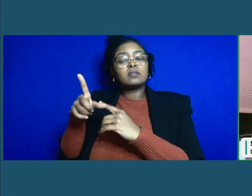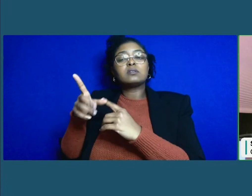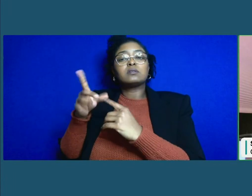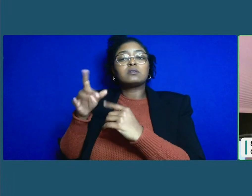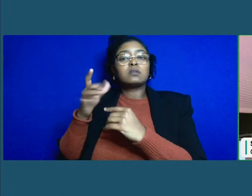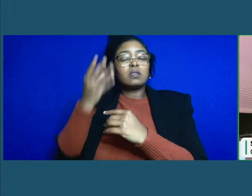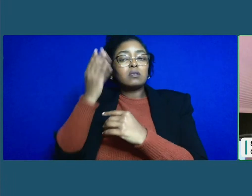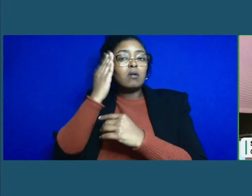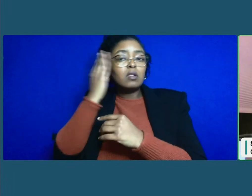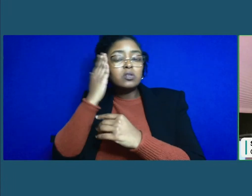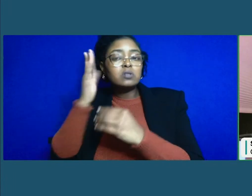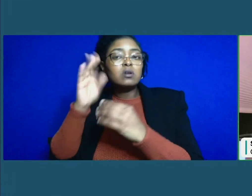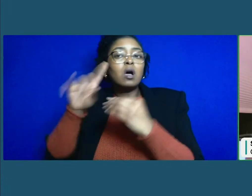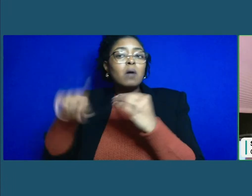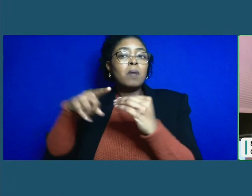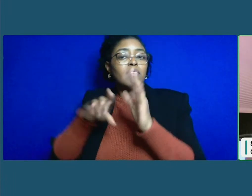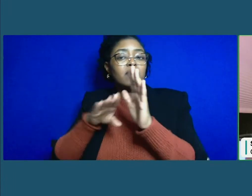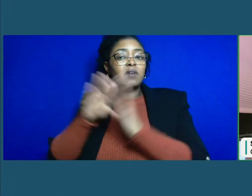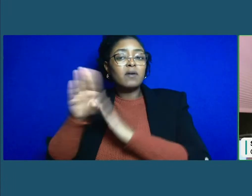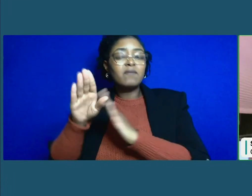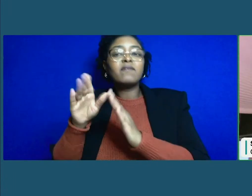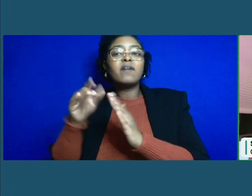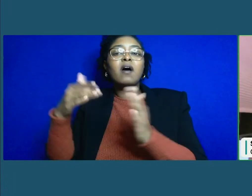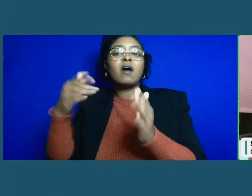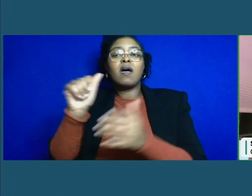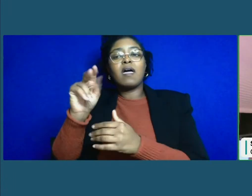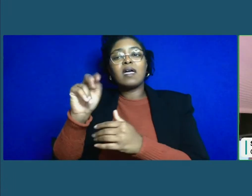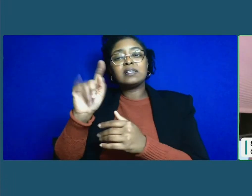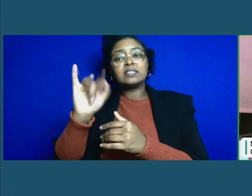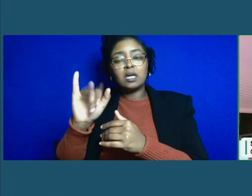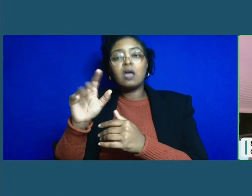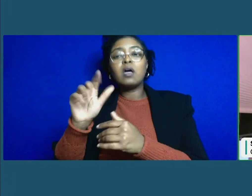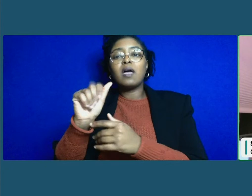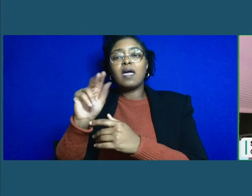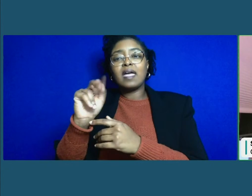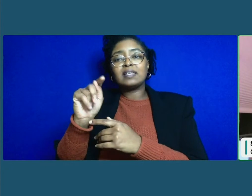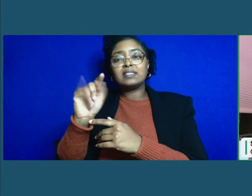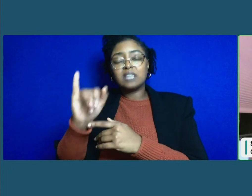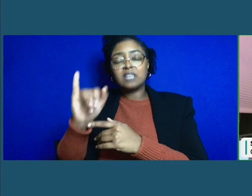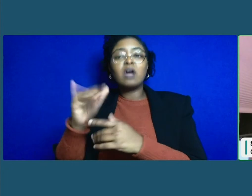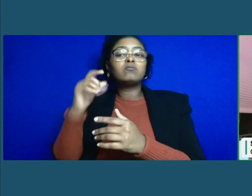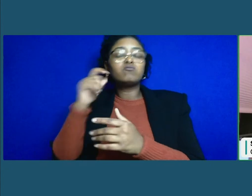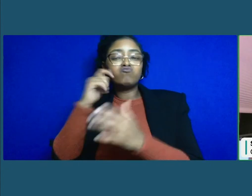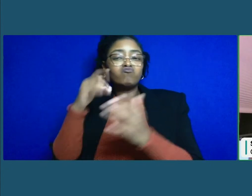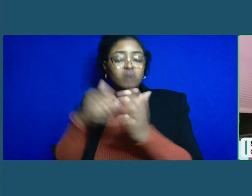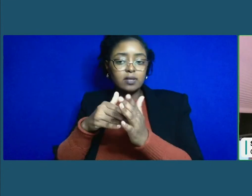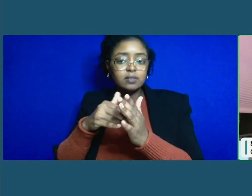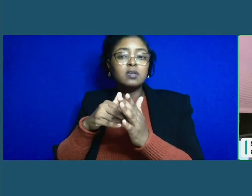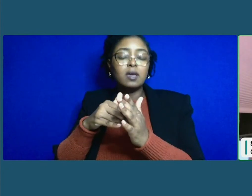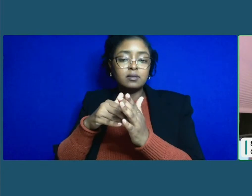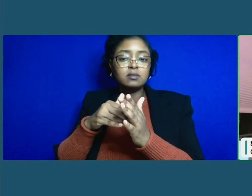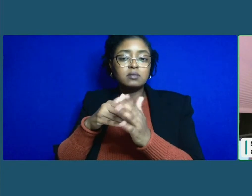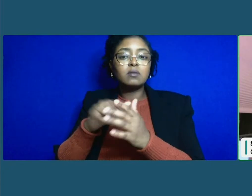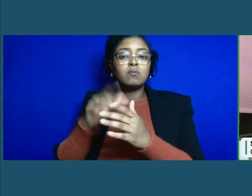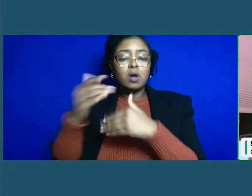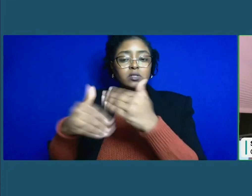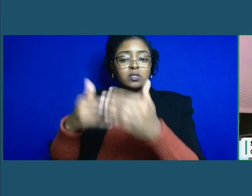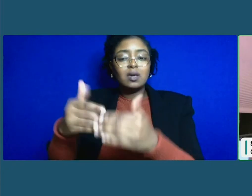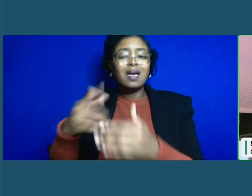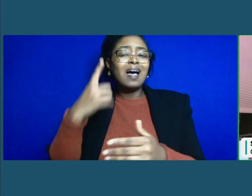Gained feedback and input on the development of the anti racist audit process. So while the